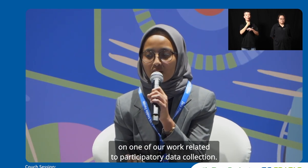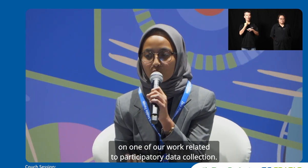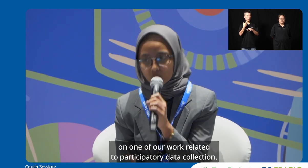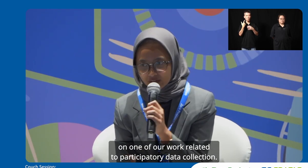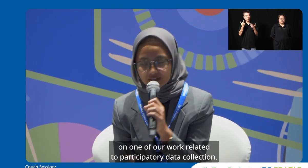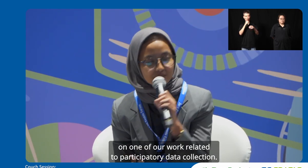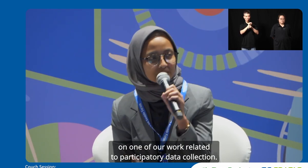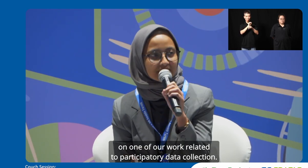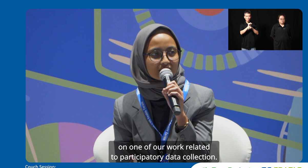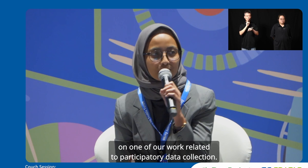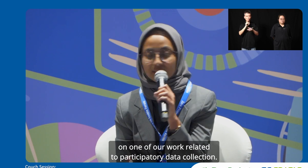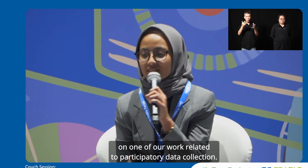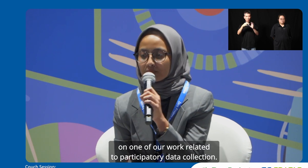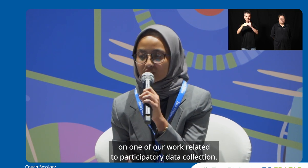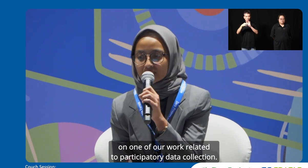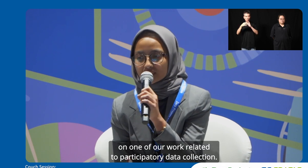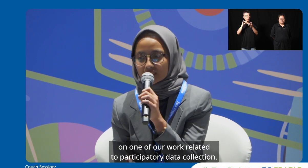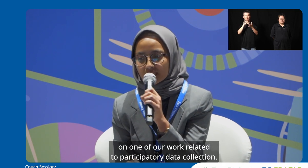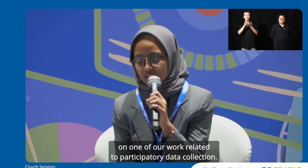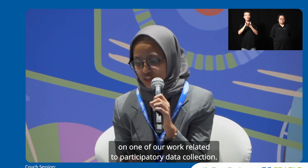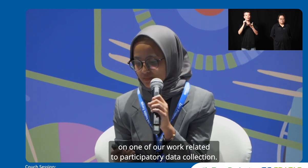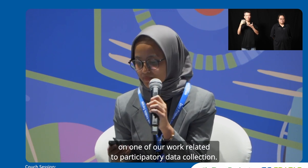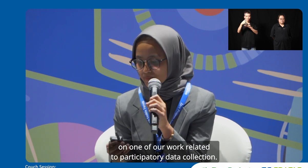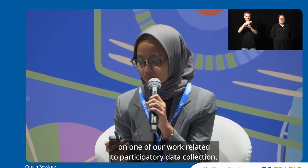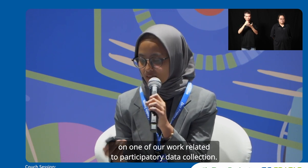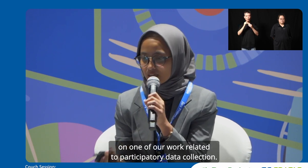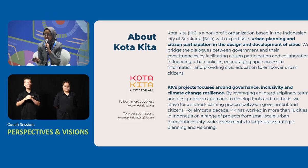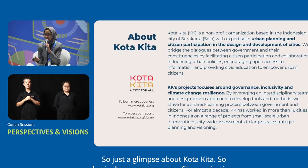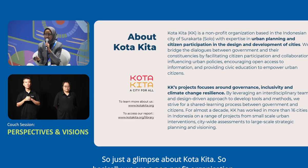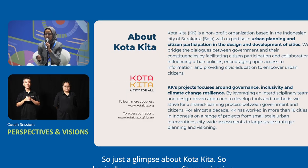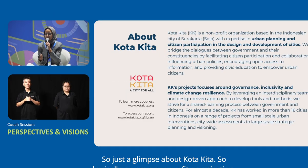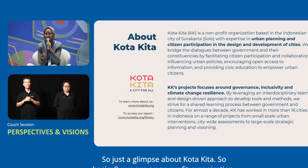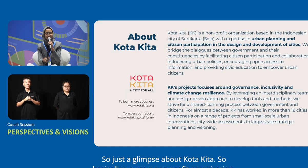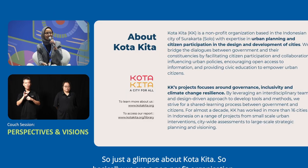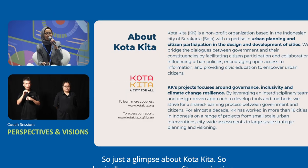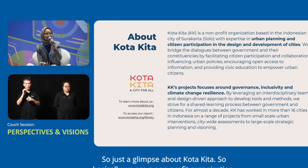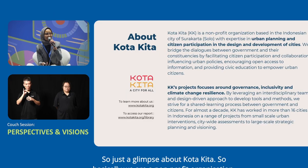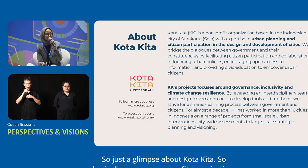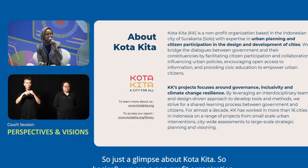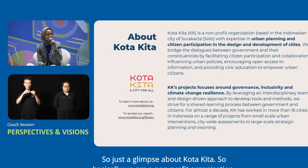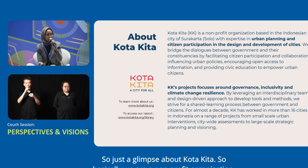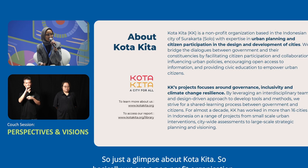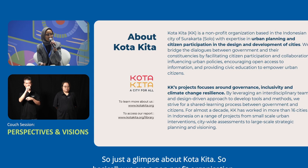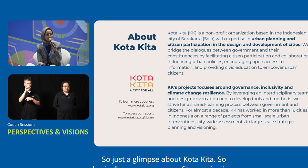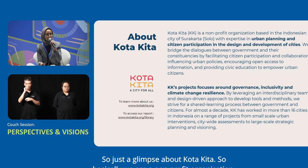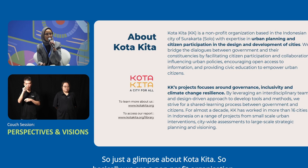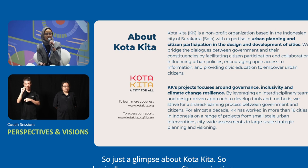work related to participatory data collection so just a glimpse about kakita so basically we are